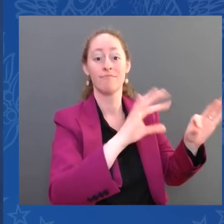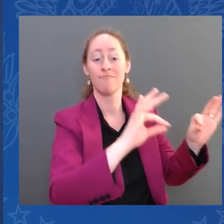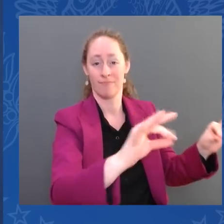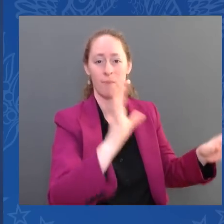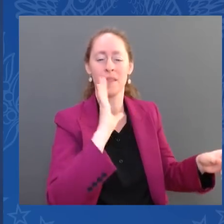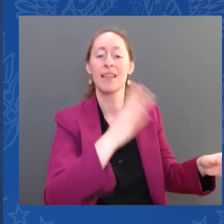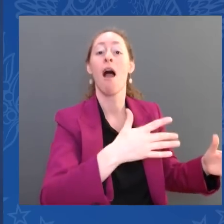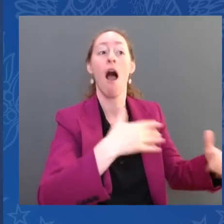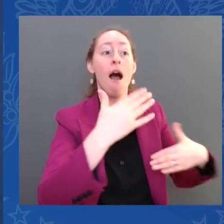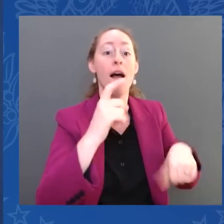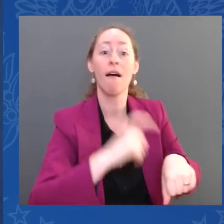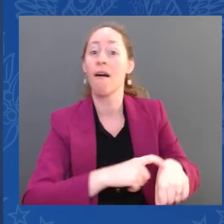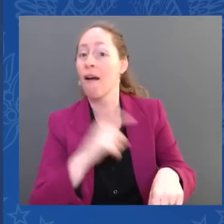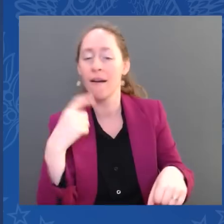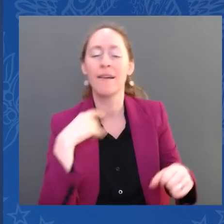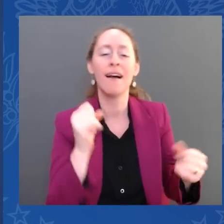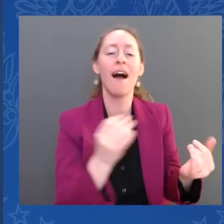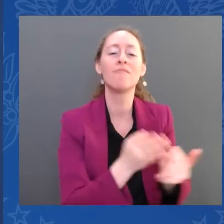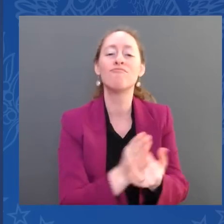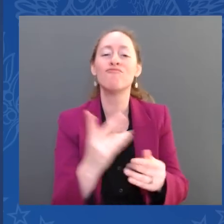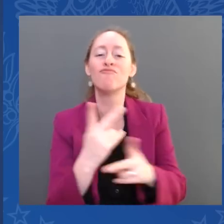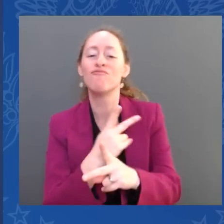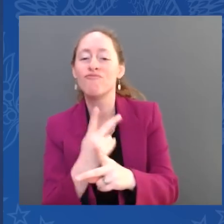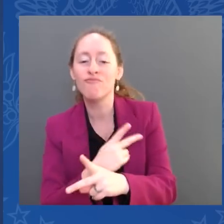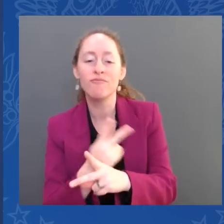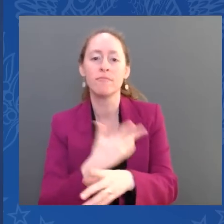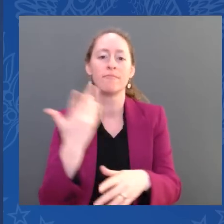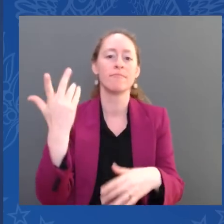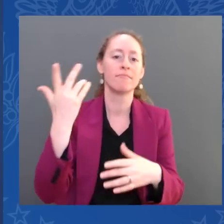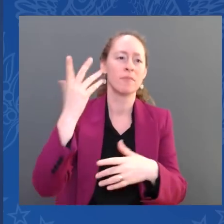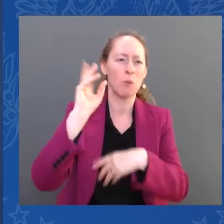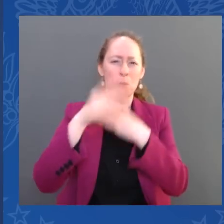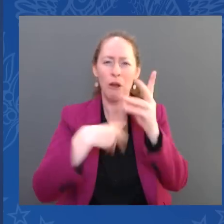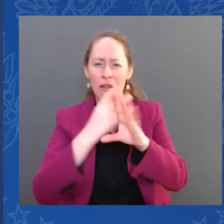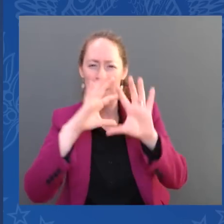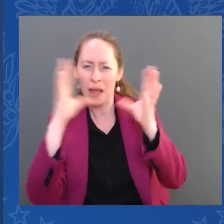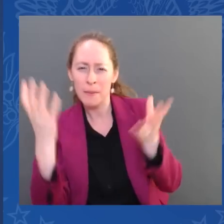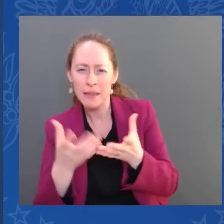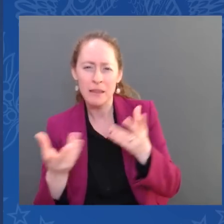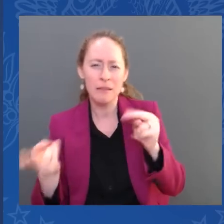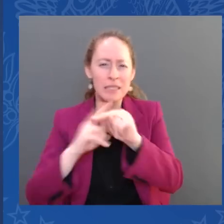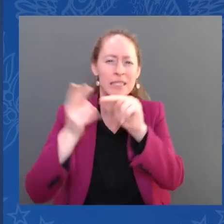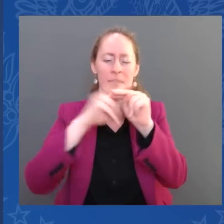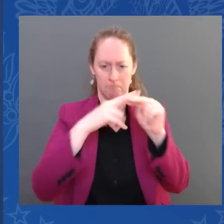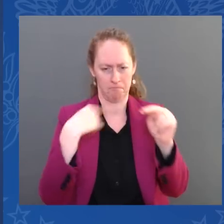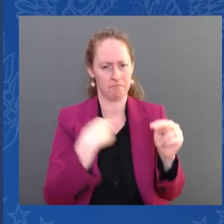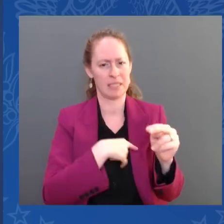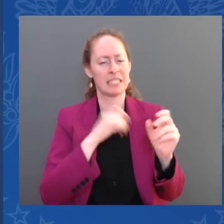and steady growth. So, let's come together and focus on what's the matter -- on what matters.